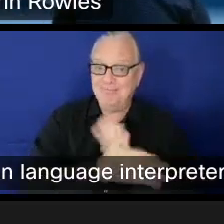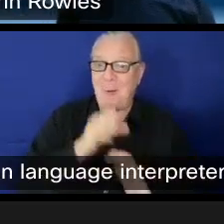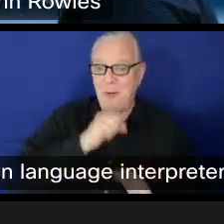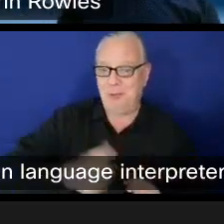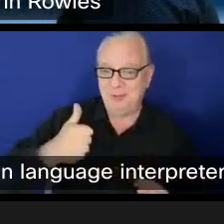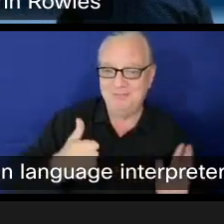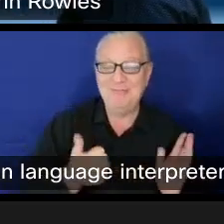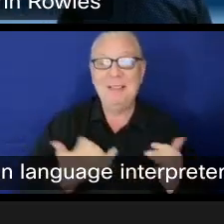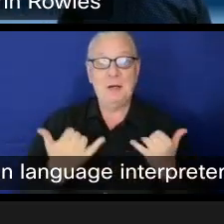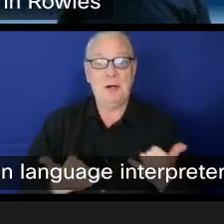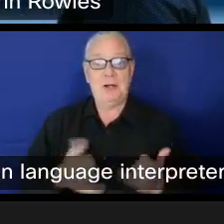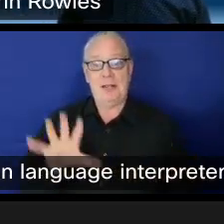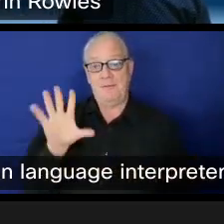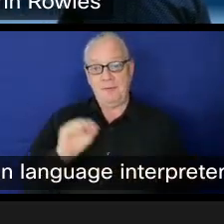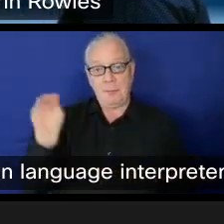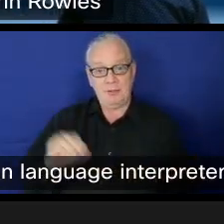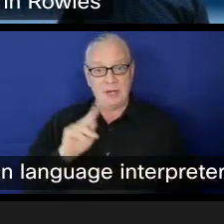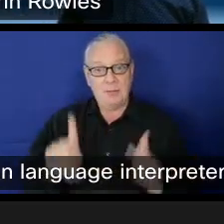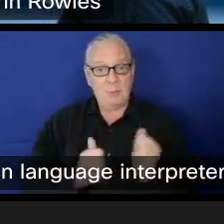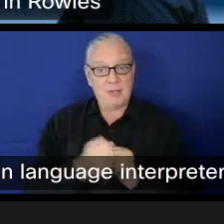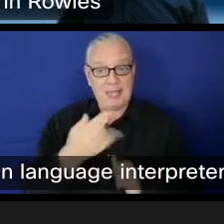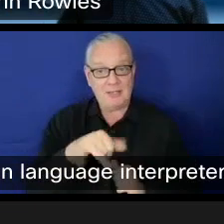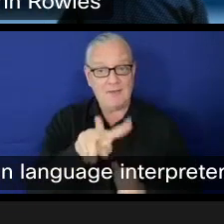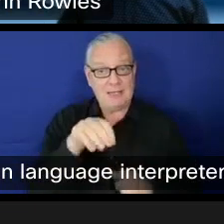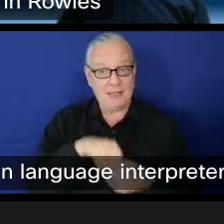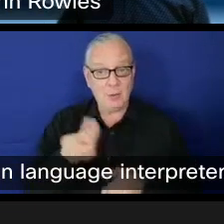people living with HIV in the US are older than age 50. You'll